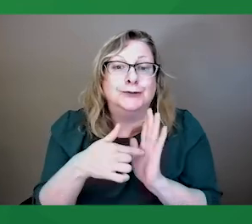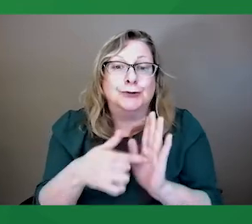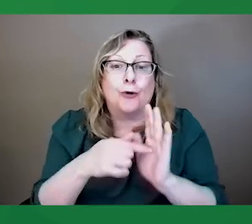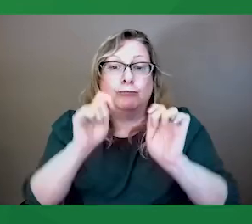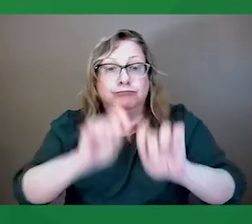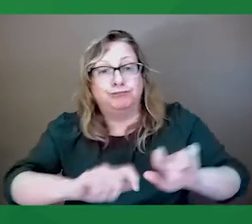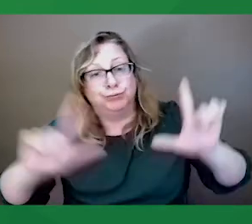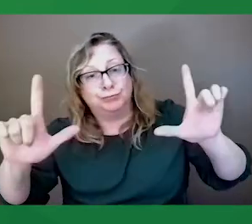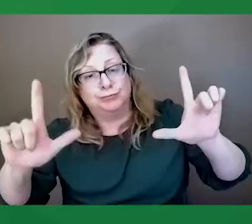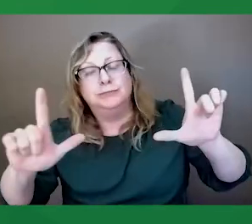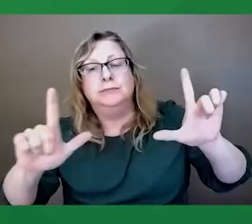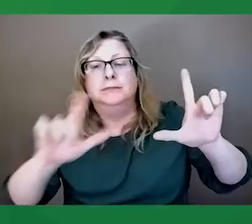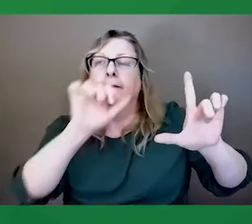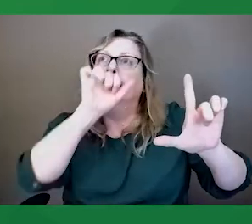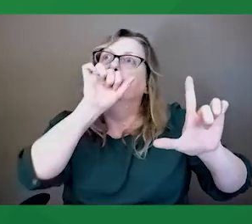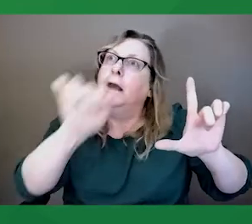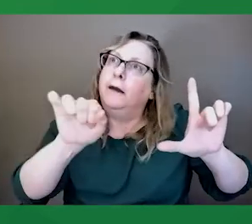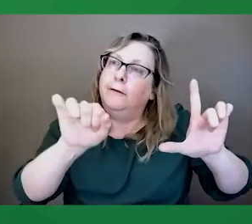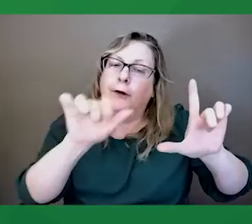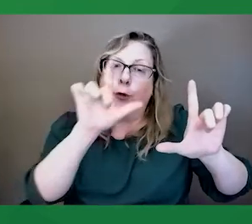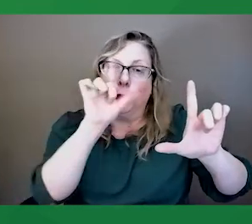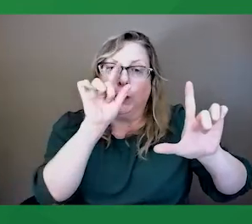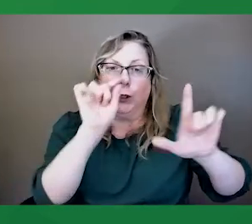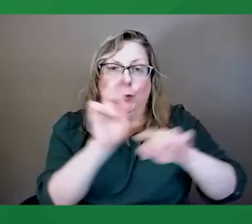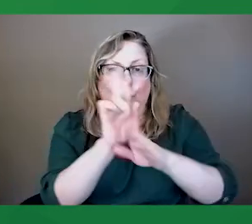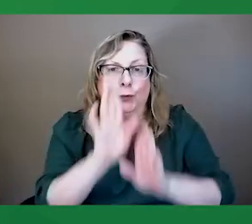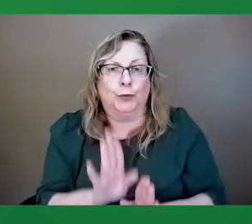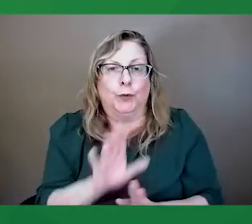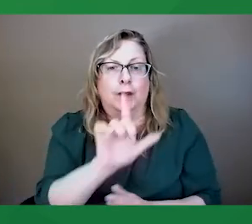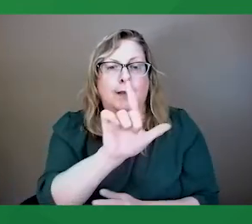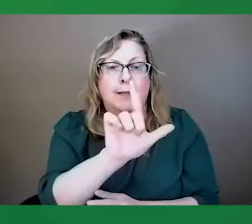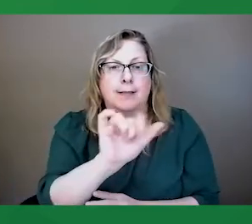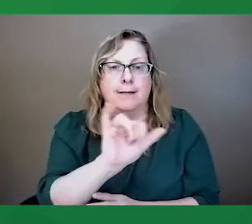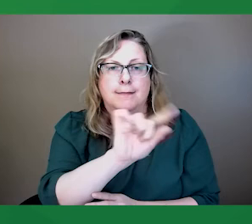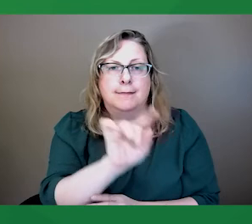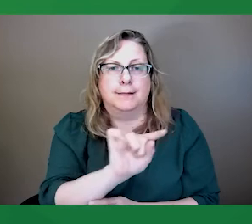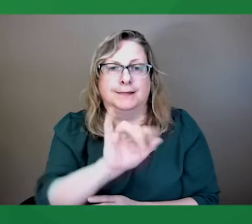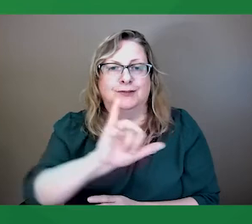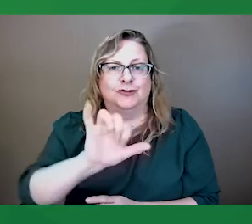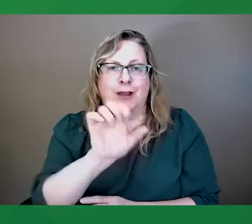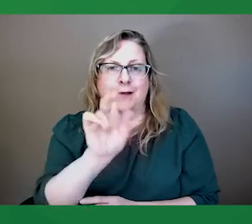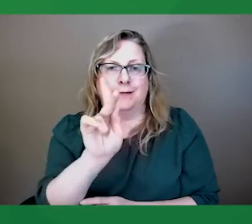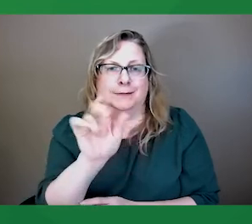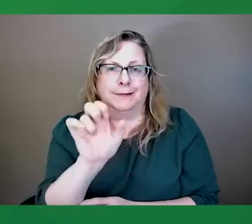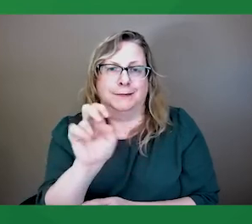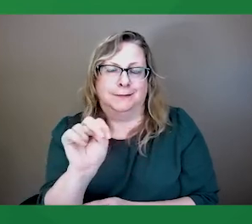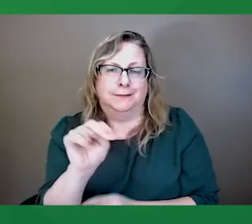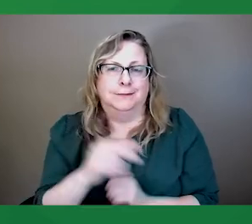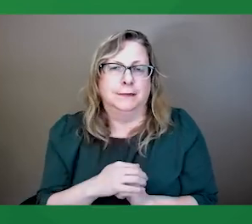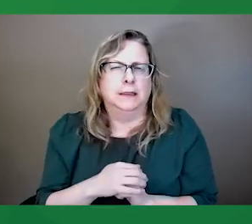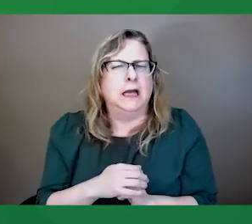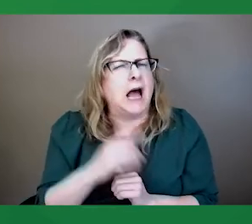of my favorite Twitter users, Liz Jackson. And Liz Jackson, for me, I don't think she knows me,